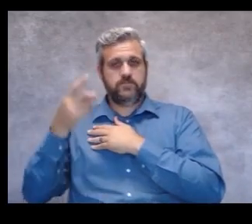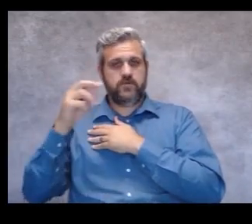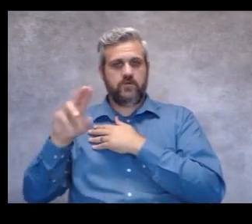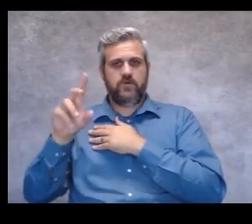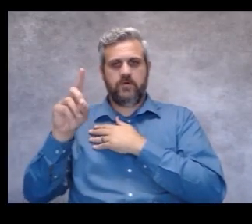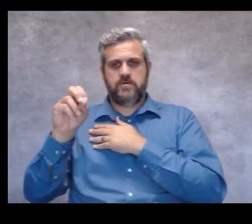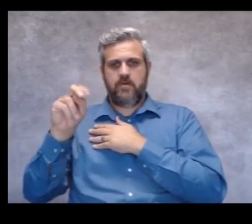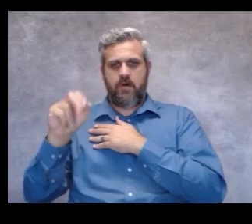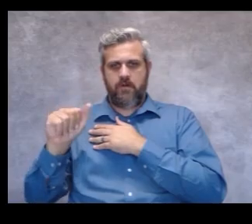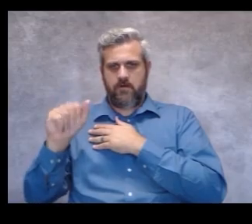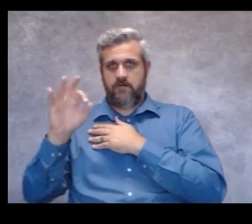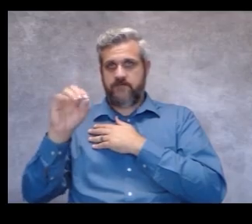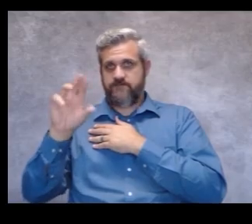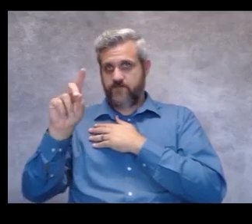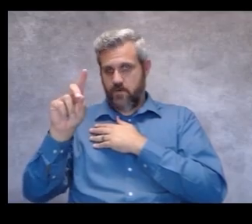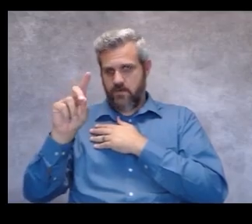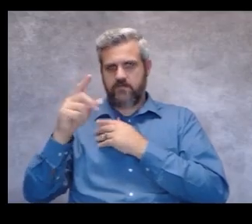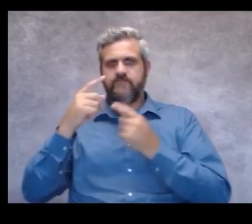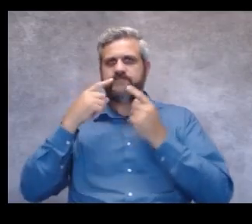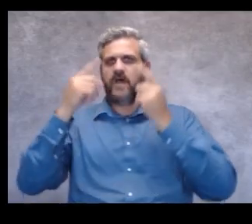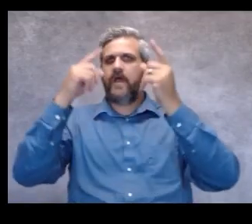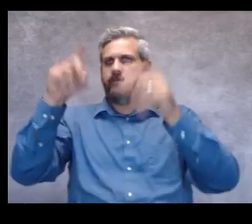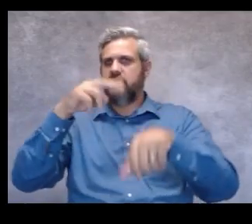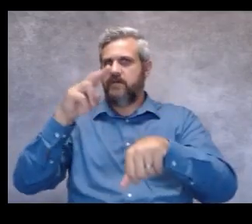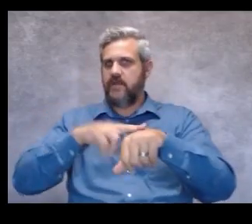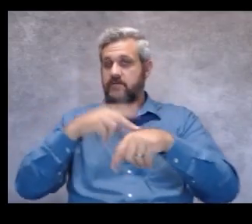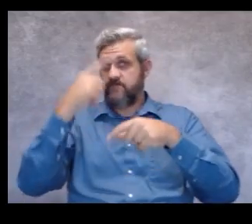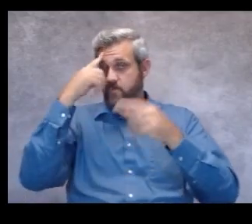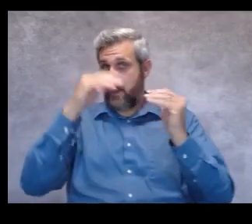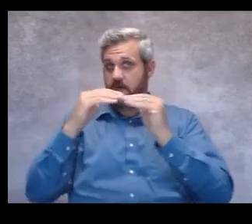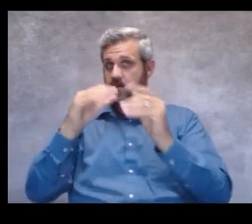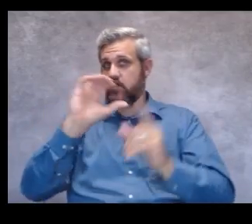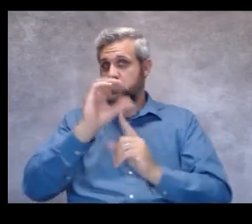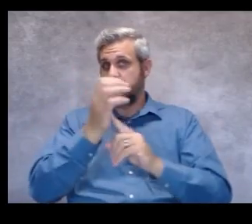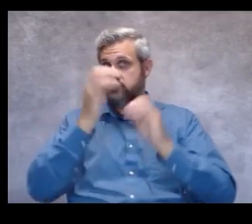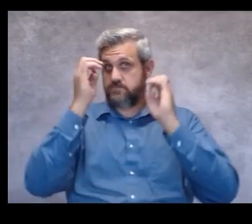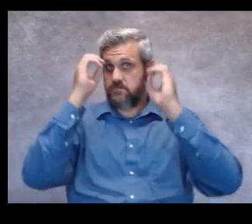Ford, who is known nationally for her work in equity and cultural education,